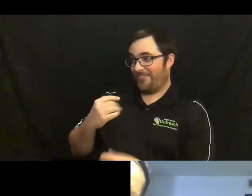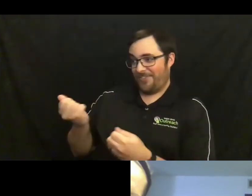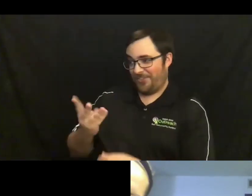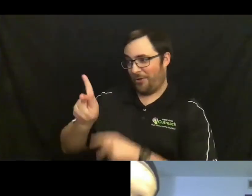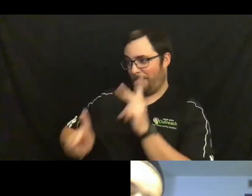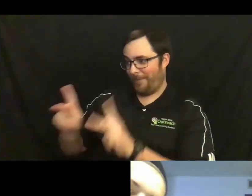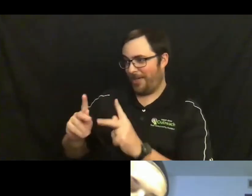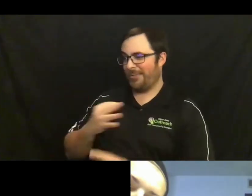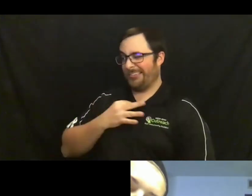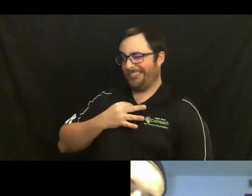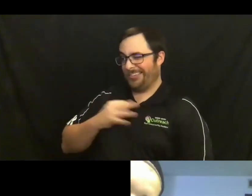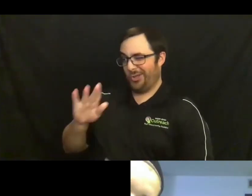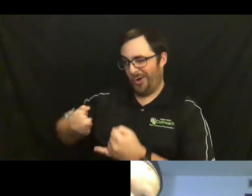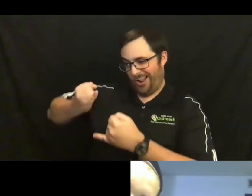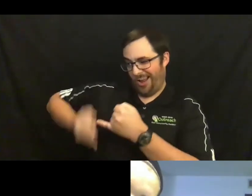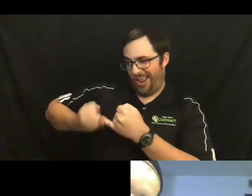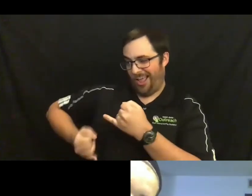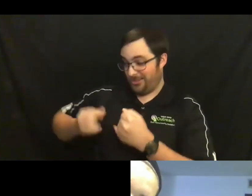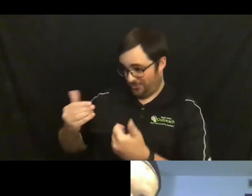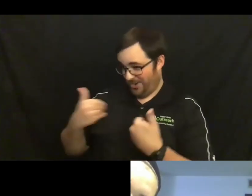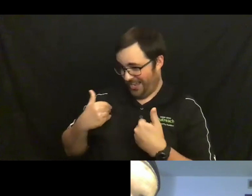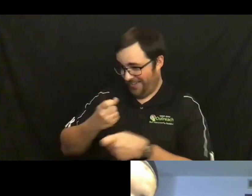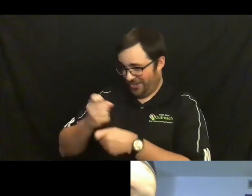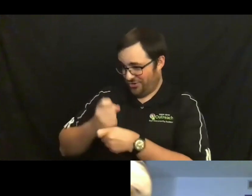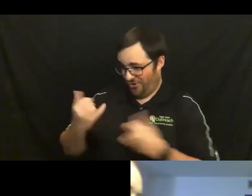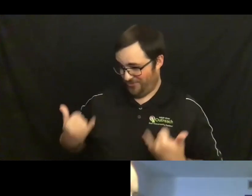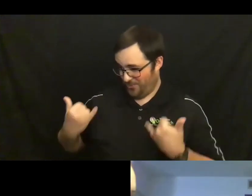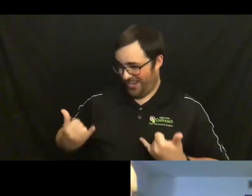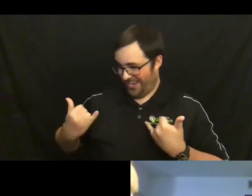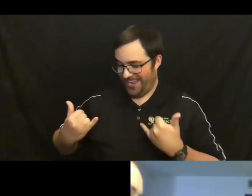for your last question. Do you have a joke you can share with us today?